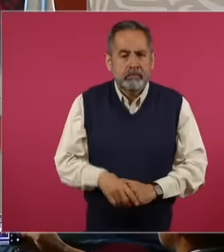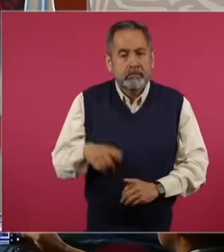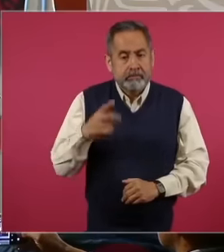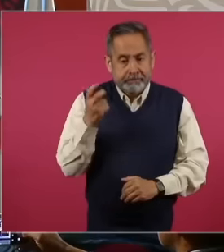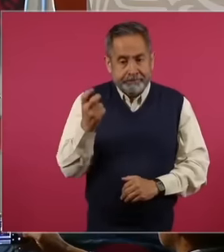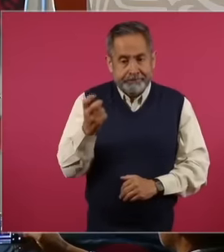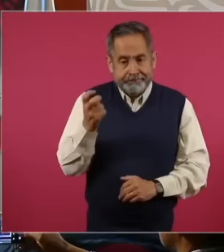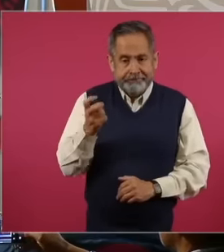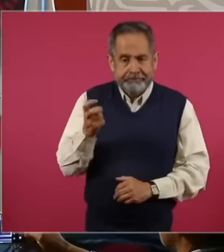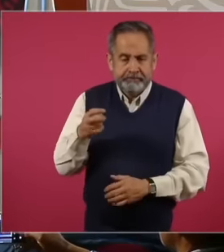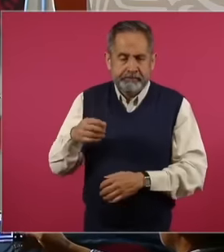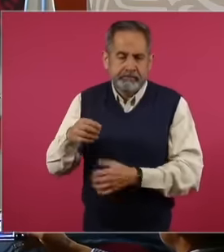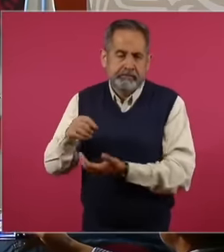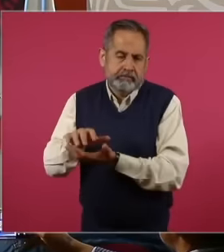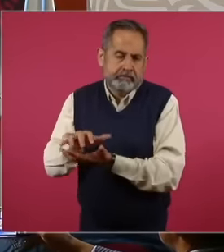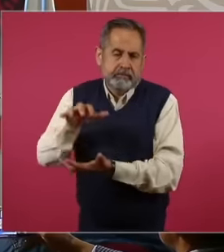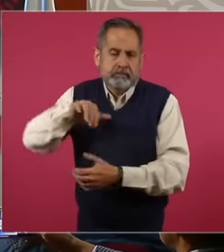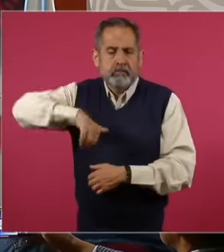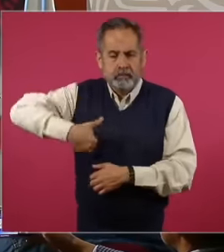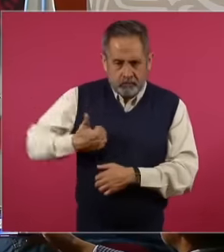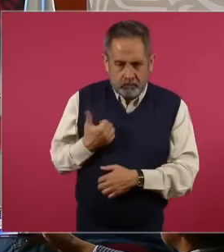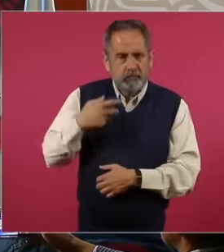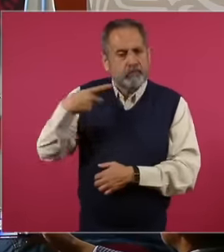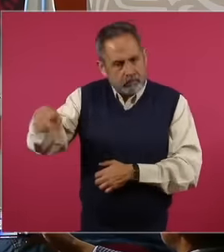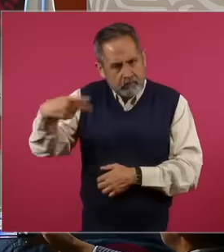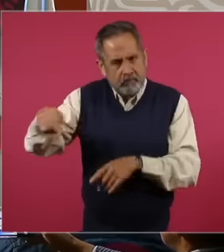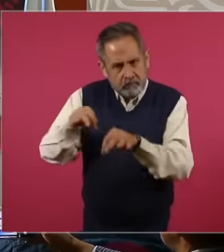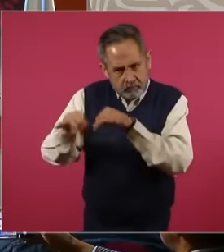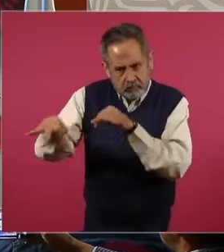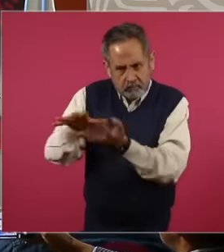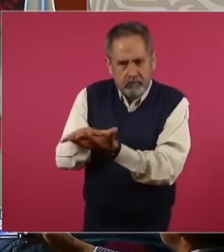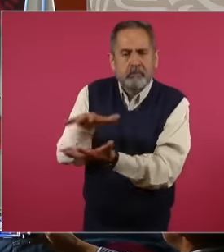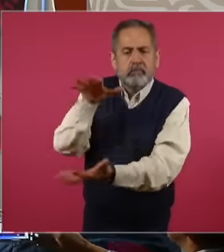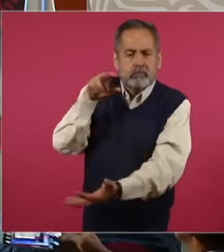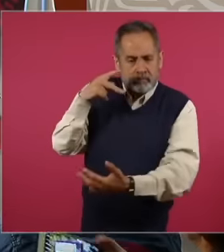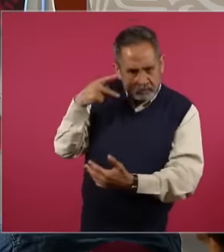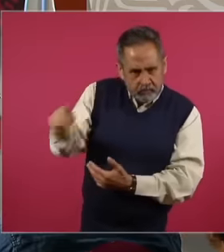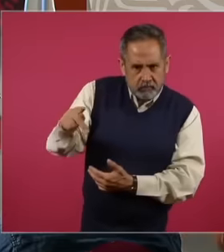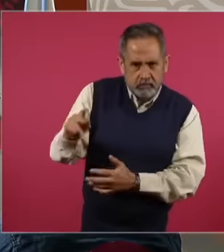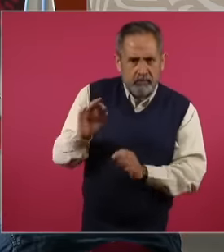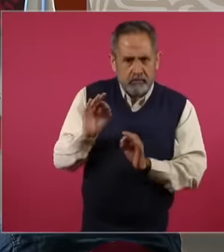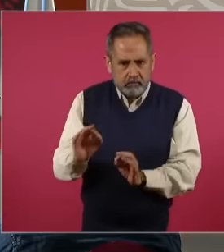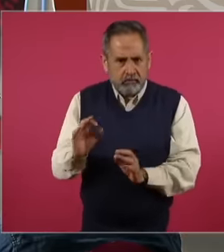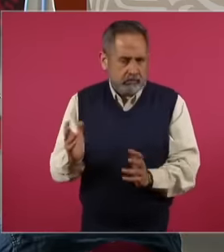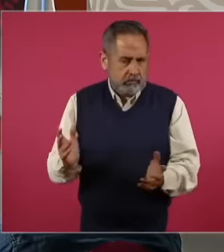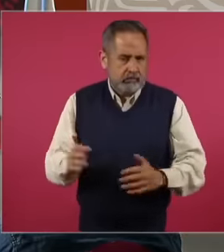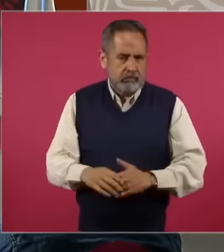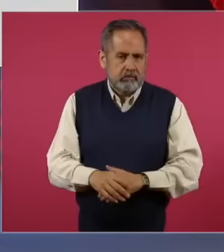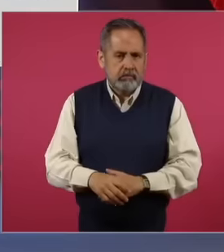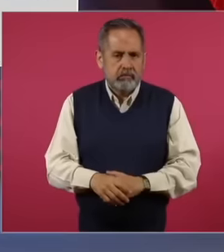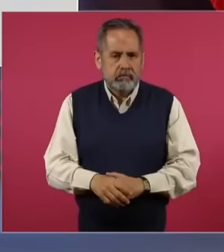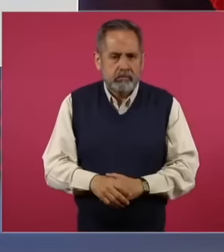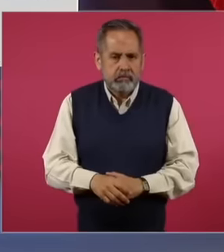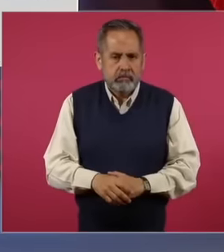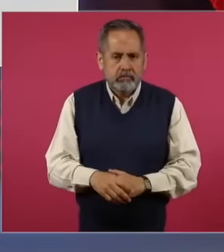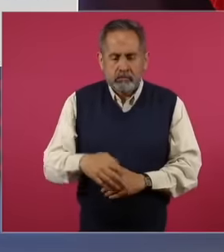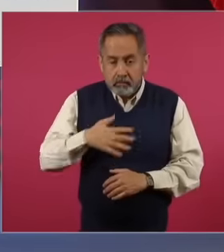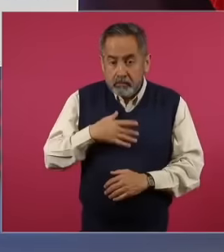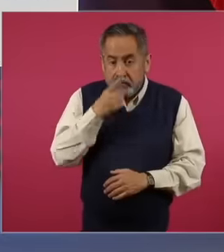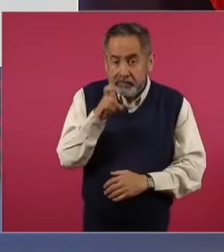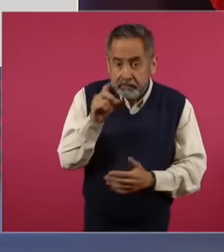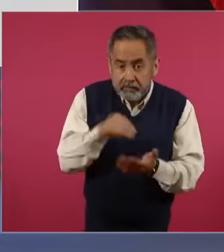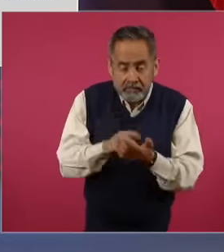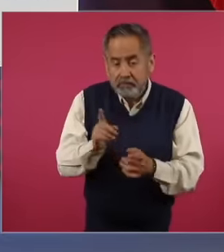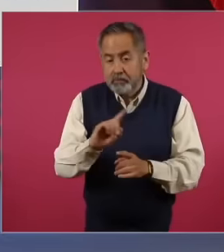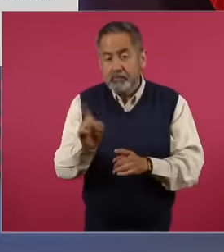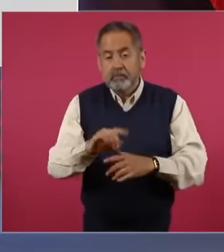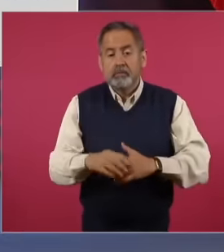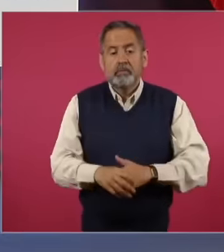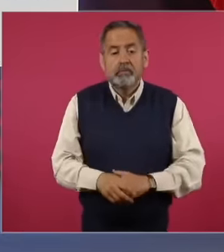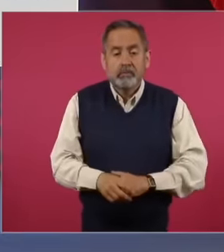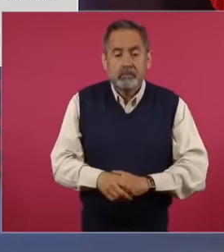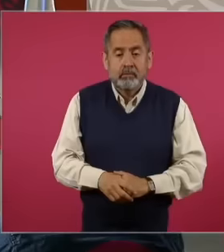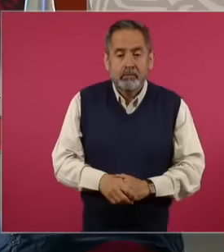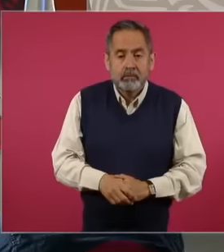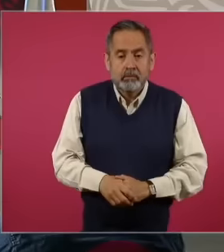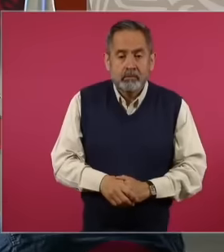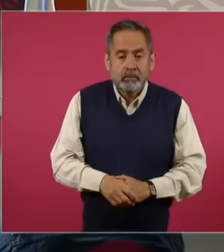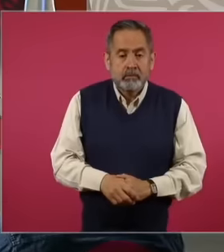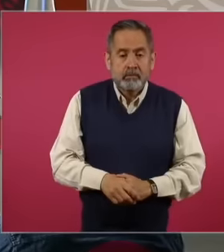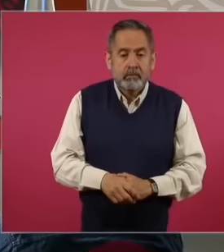saved. I said 30,000 is not